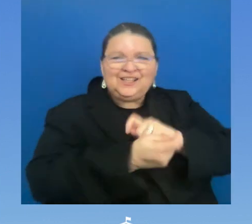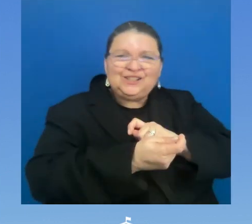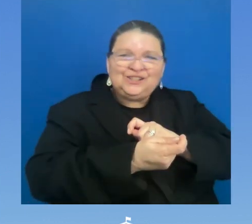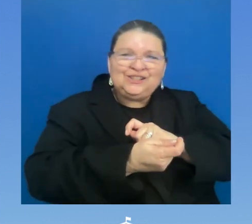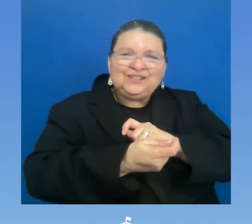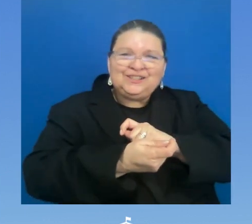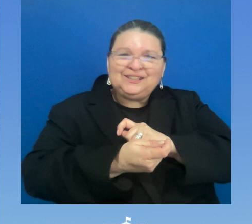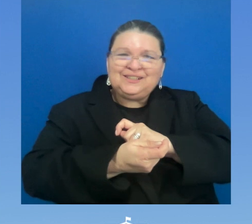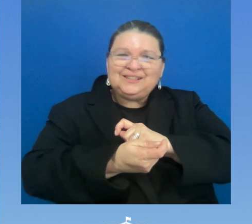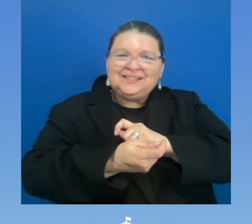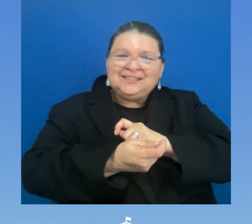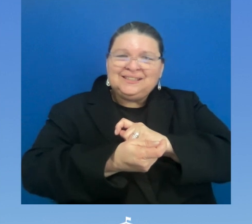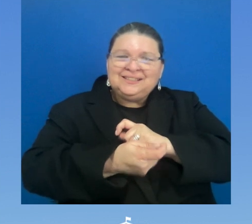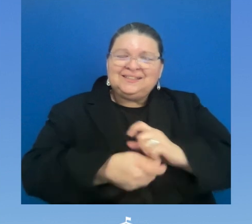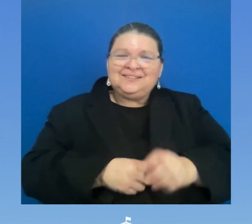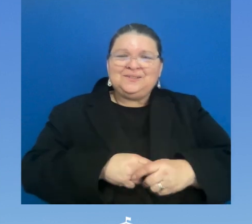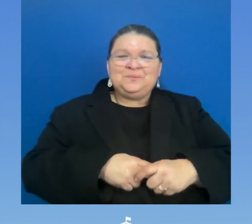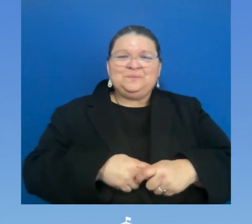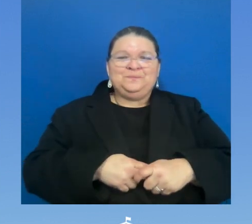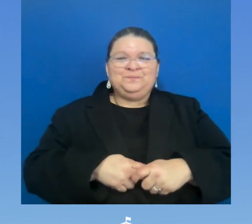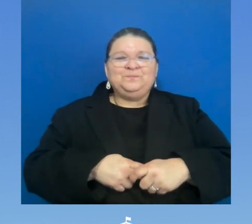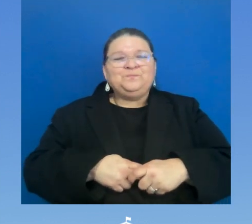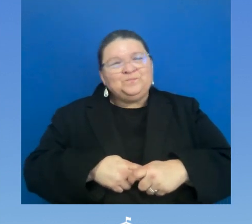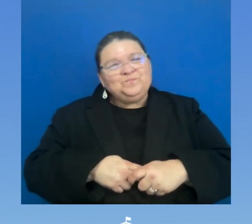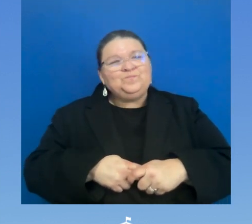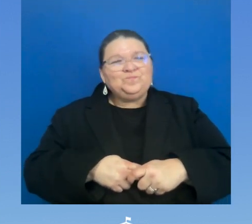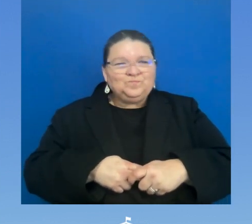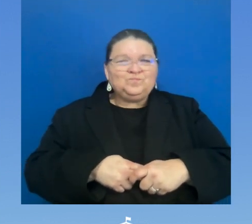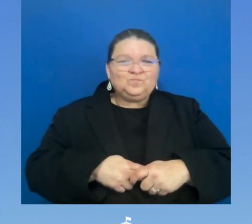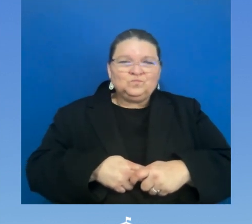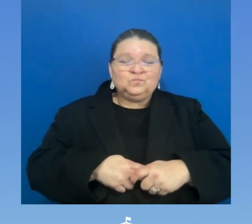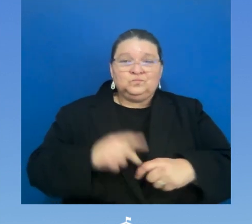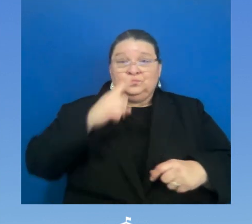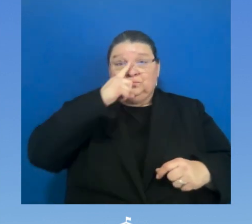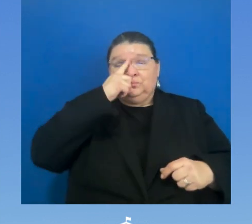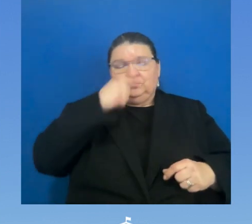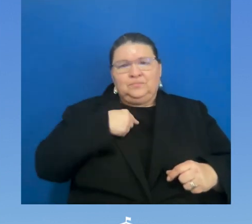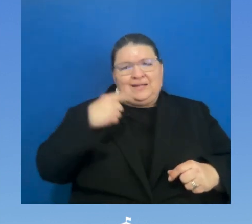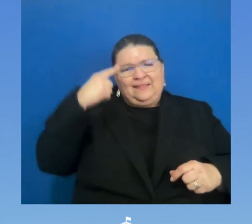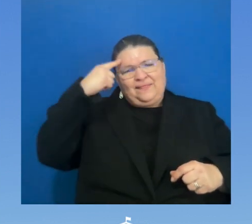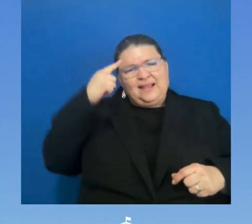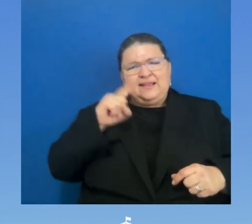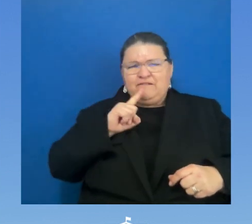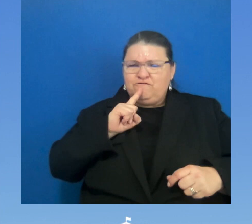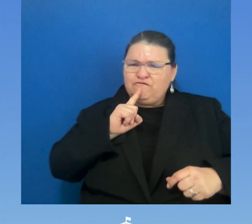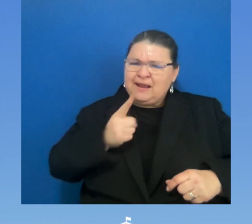you know, it's really settled with me -- is that our freedom and our liberation and our equality